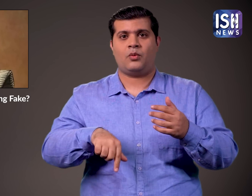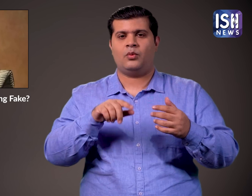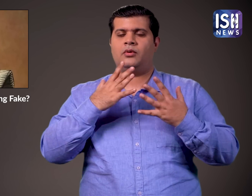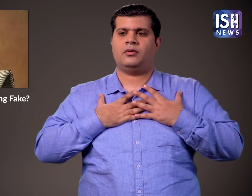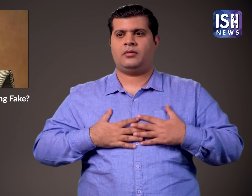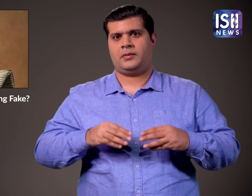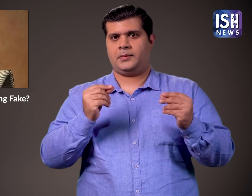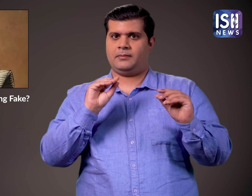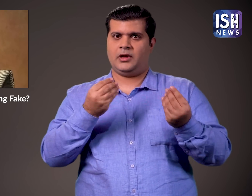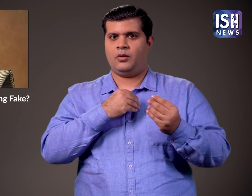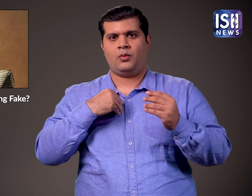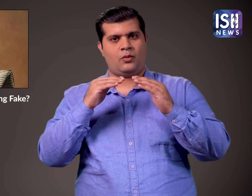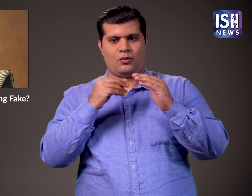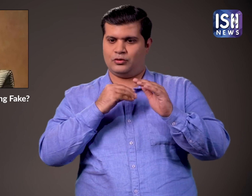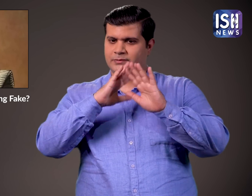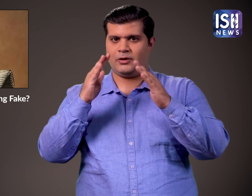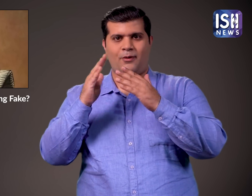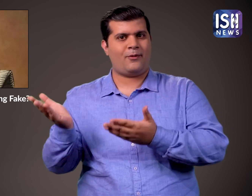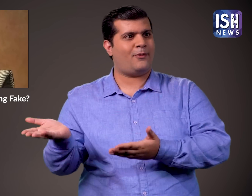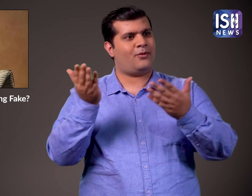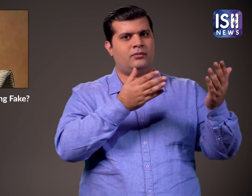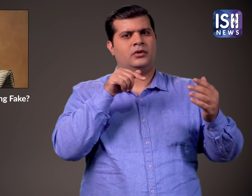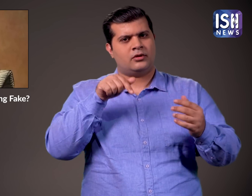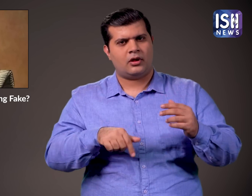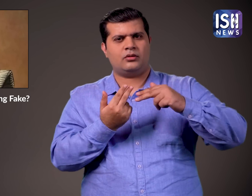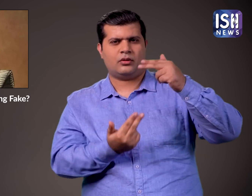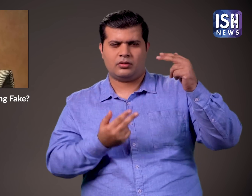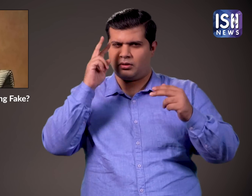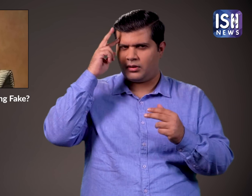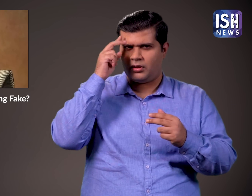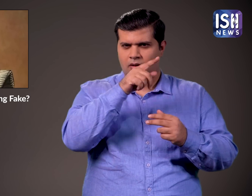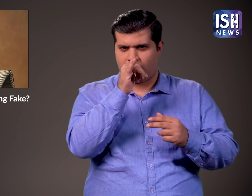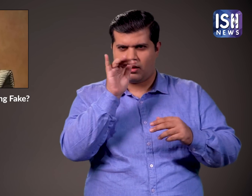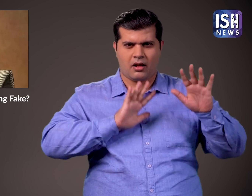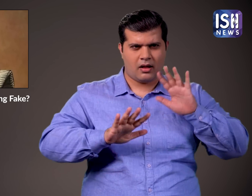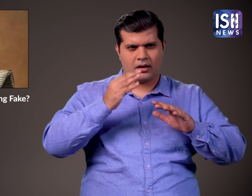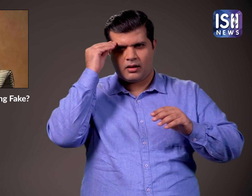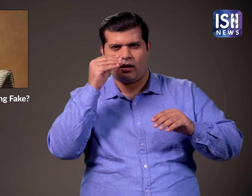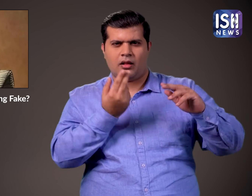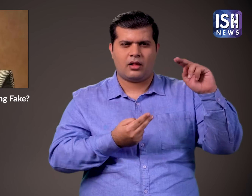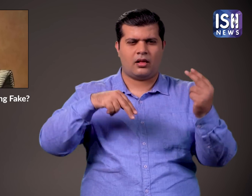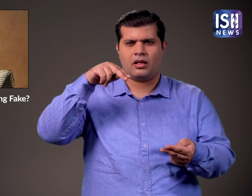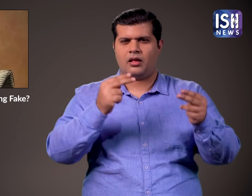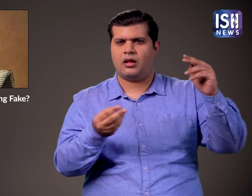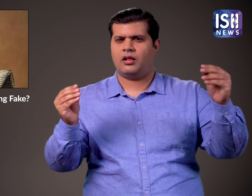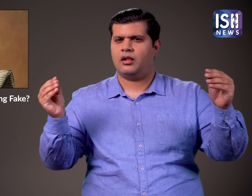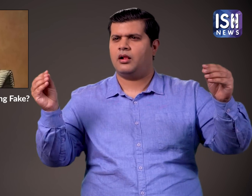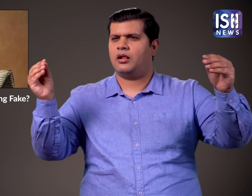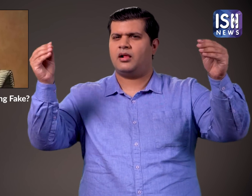He is now recovering and has returned home. Now why so many conspiracy theories?